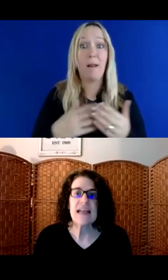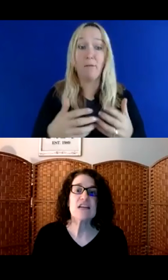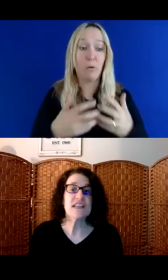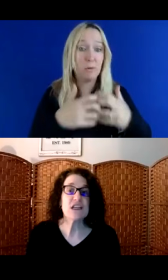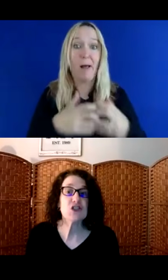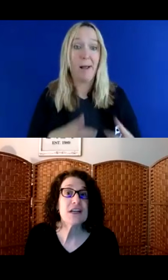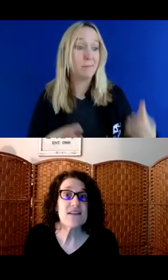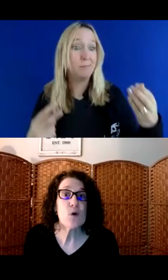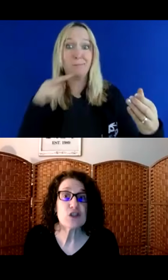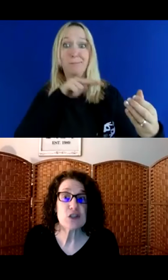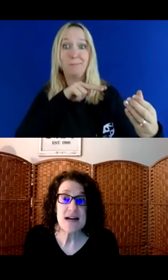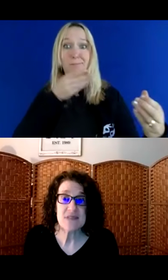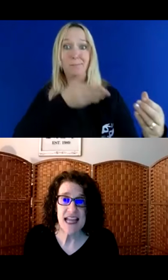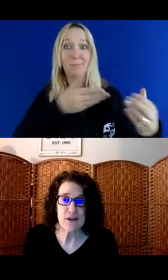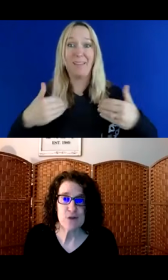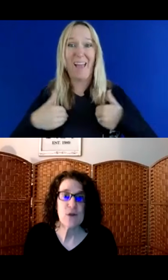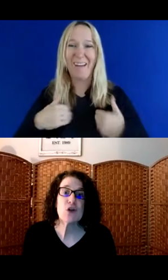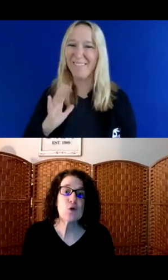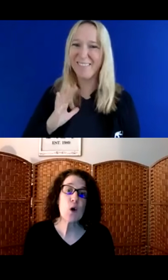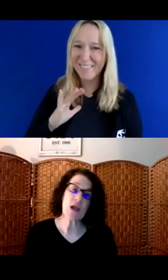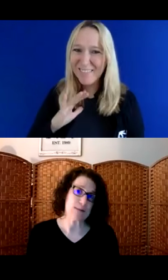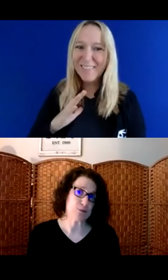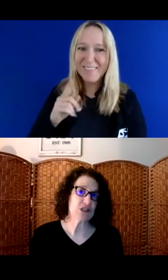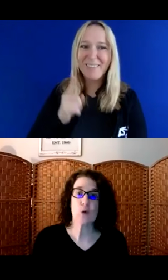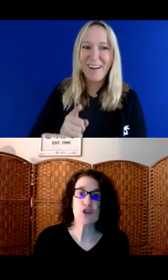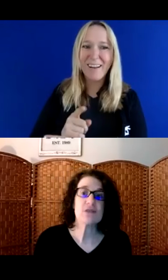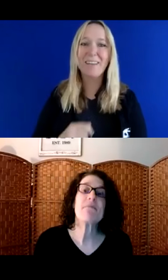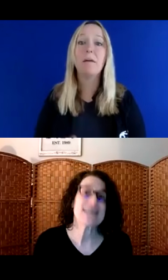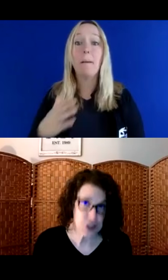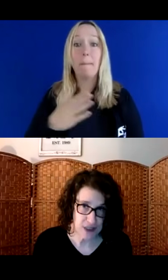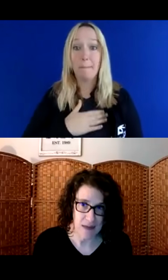Here's the agenda for our time together. You know captions don't just magically appear.